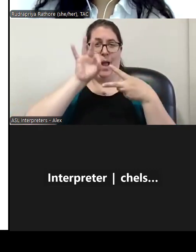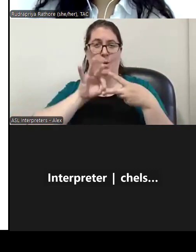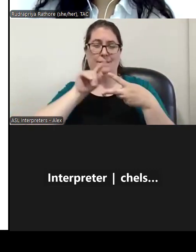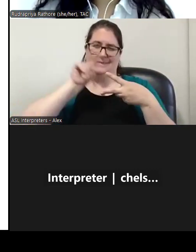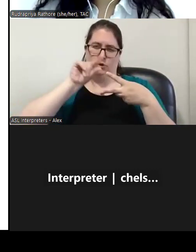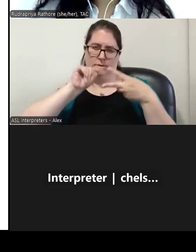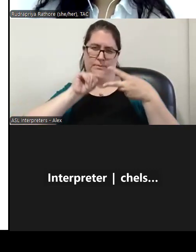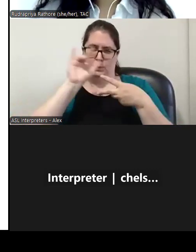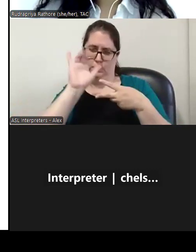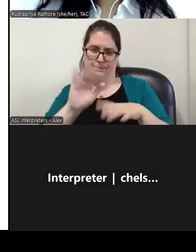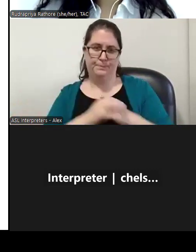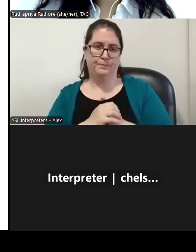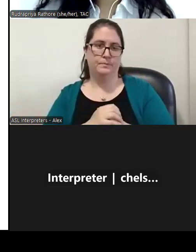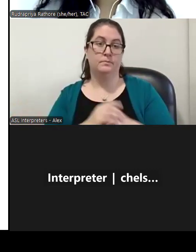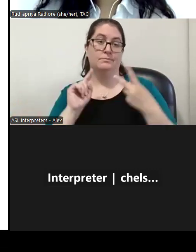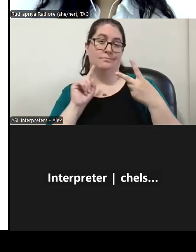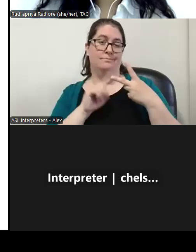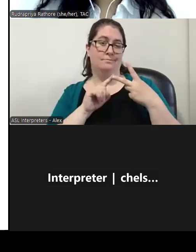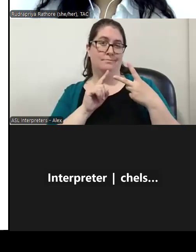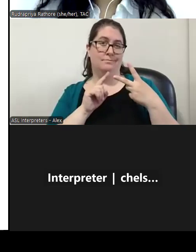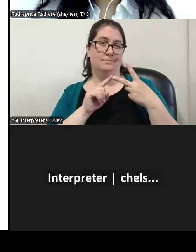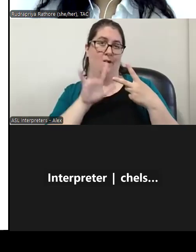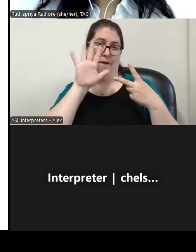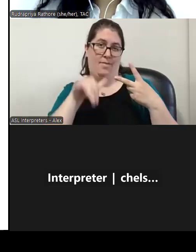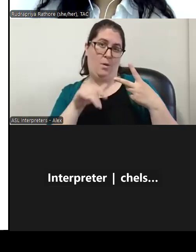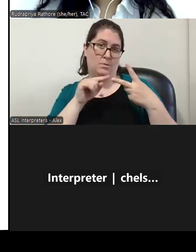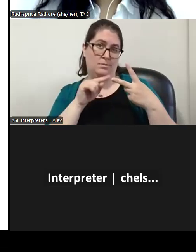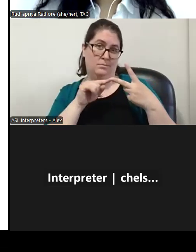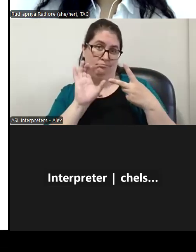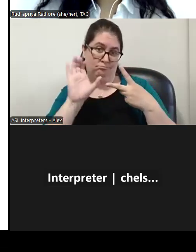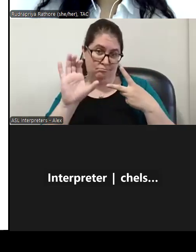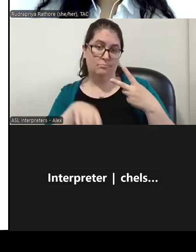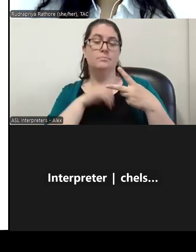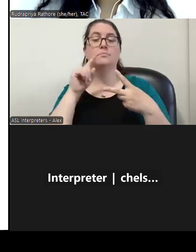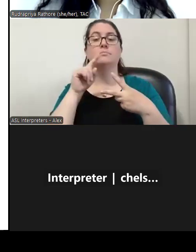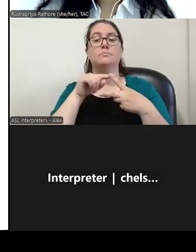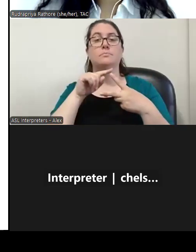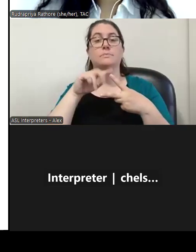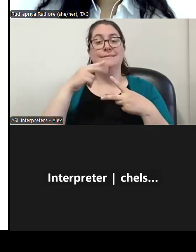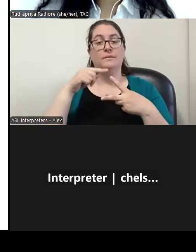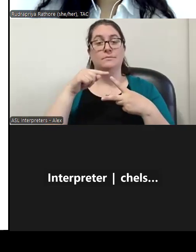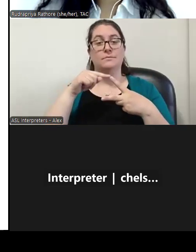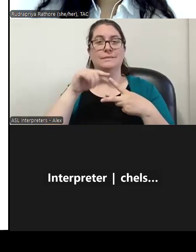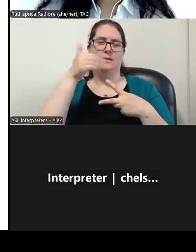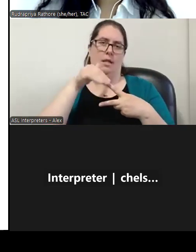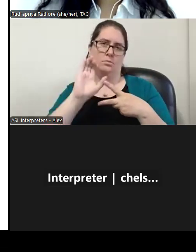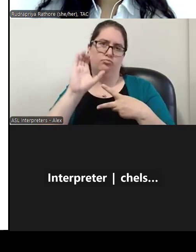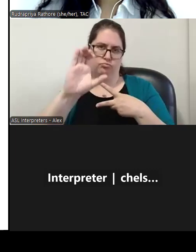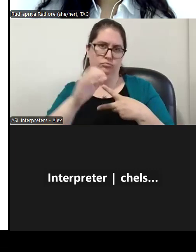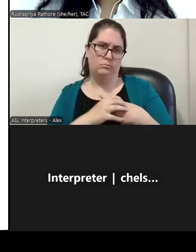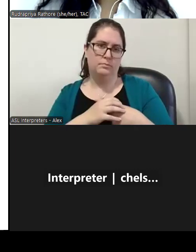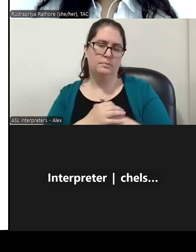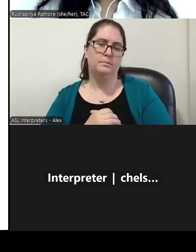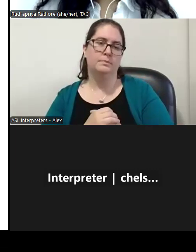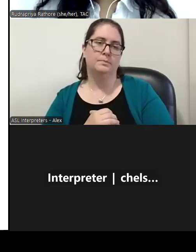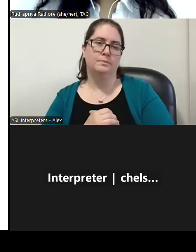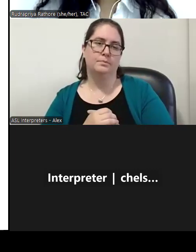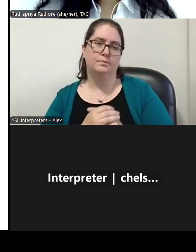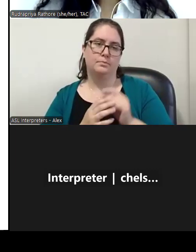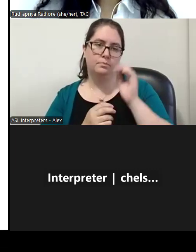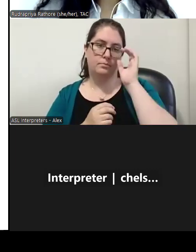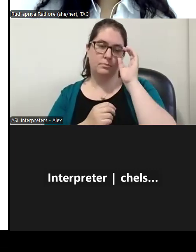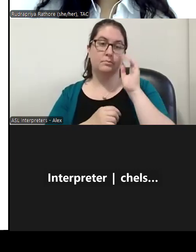different as well level one is a $5,000 grant and level two is a $10,000 grant as an applicant you